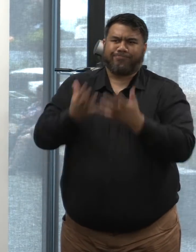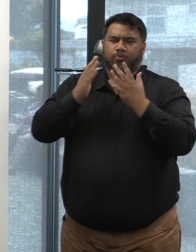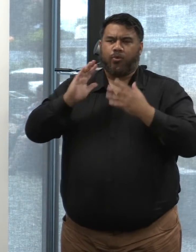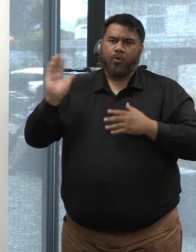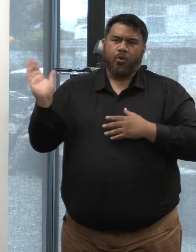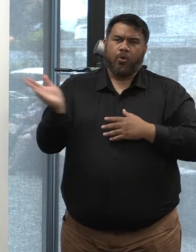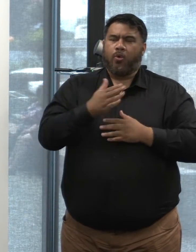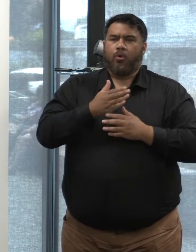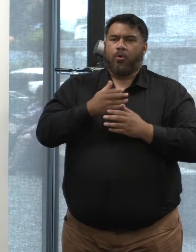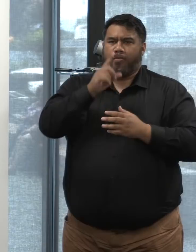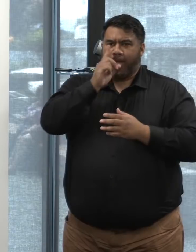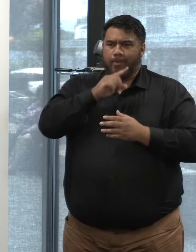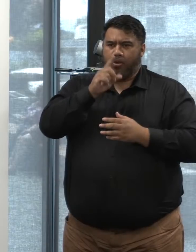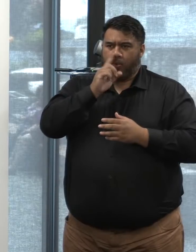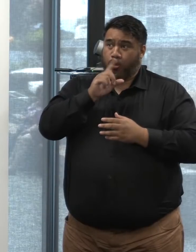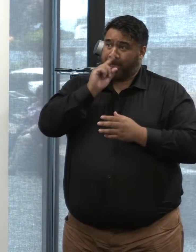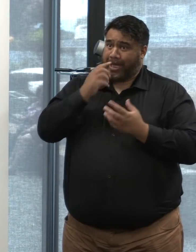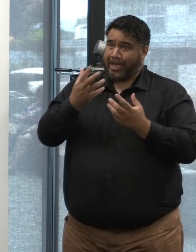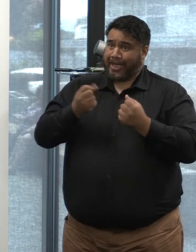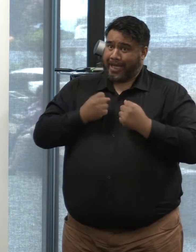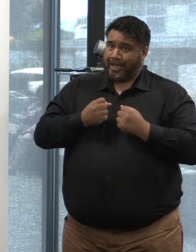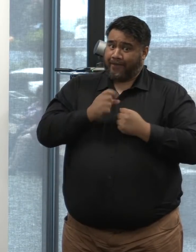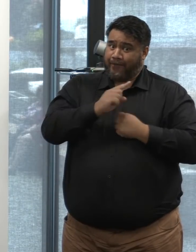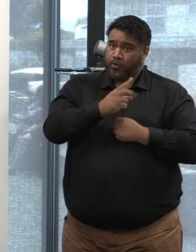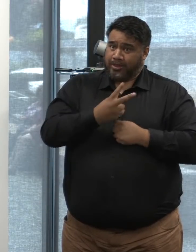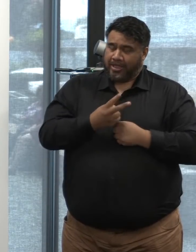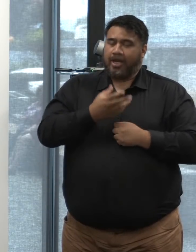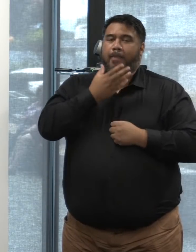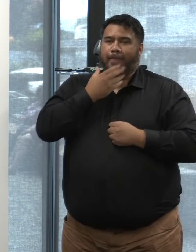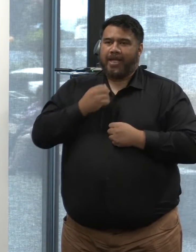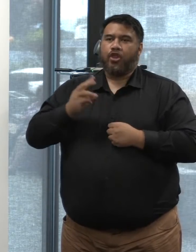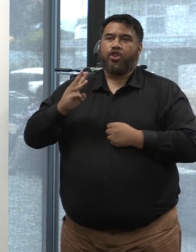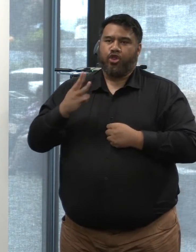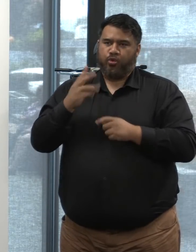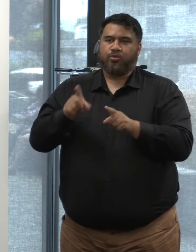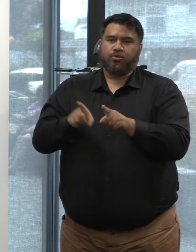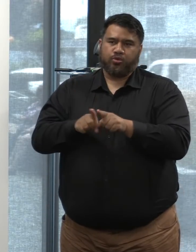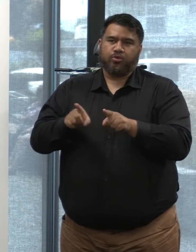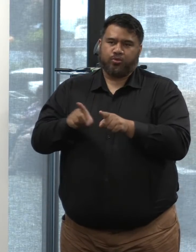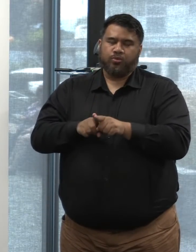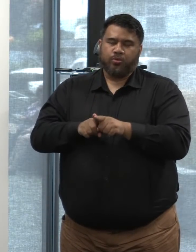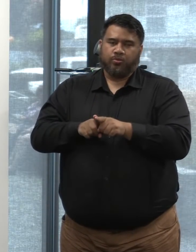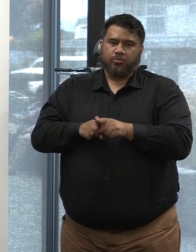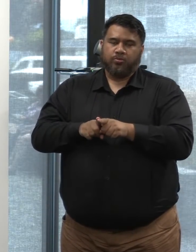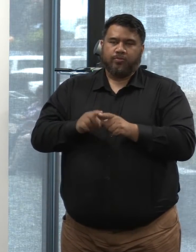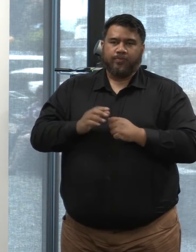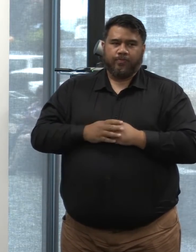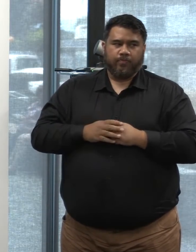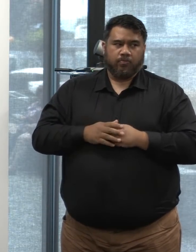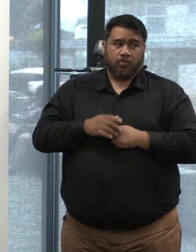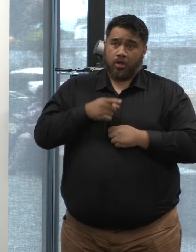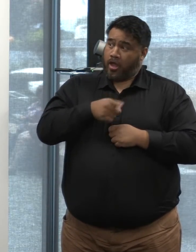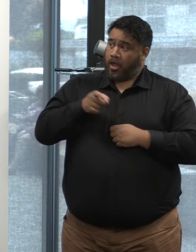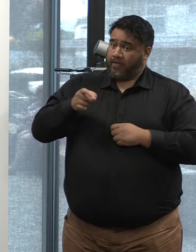Delta. So we will be pushing hard to